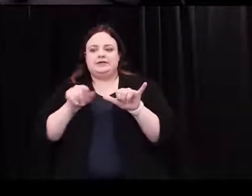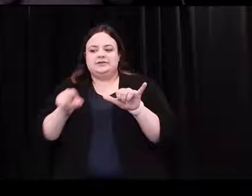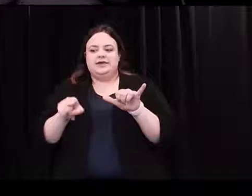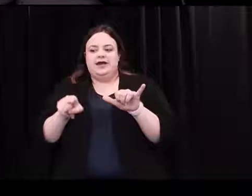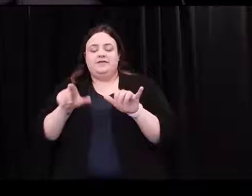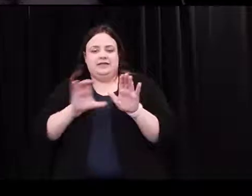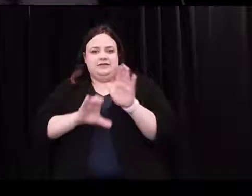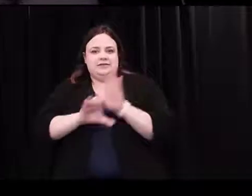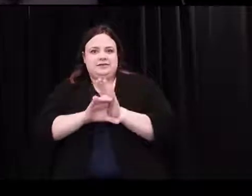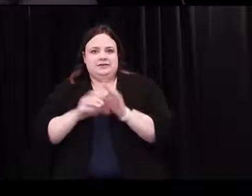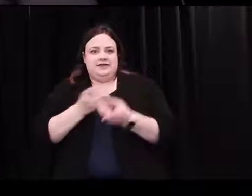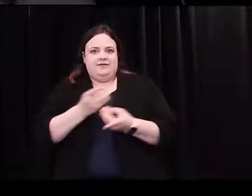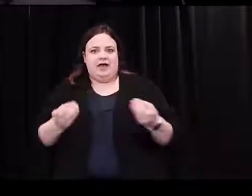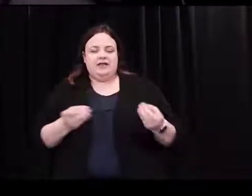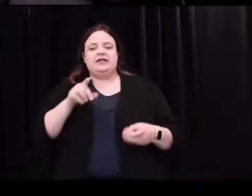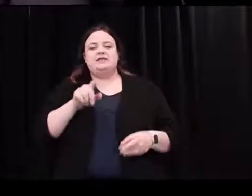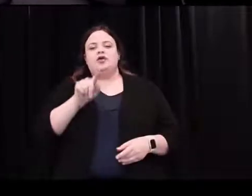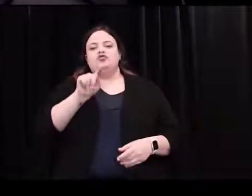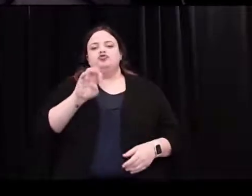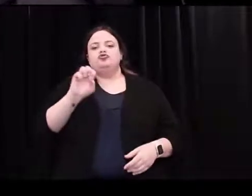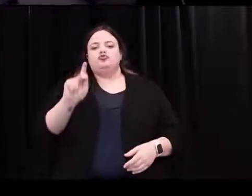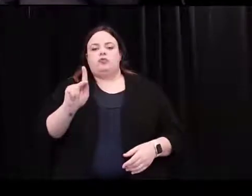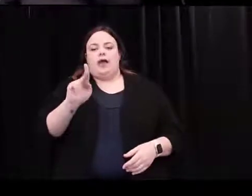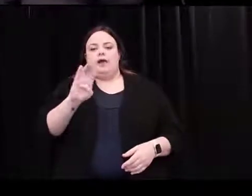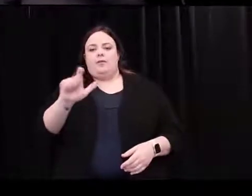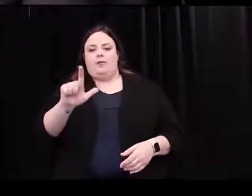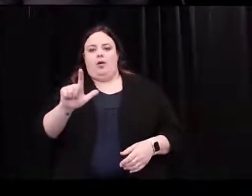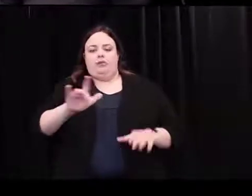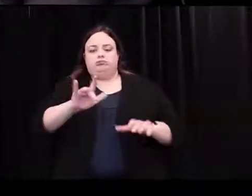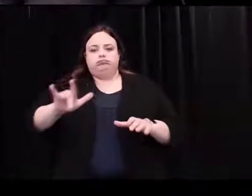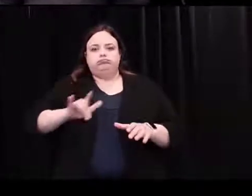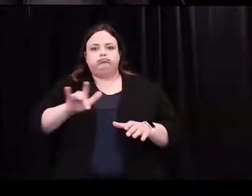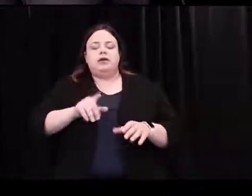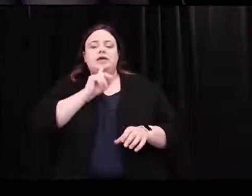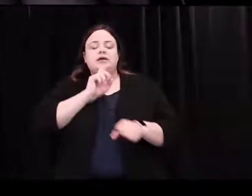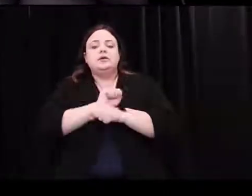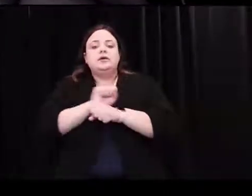it's a it's a track ball. It's a monstrous track ball, actually in real life it is about the size